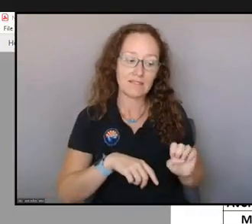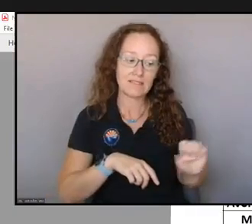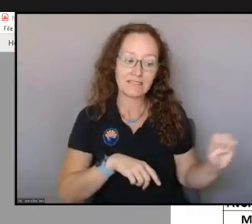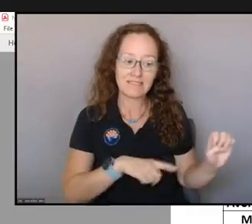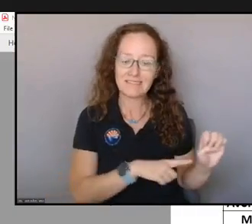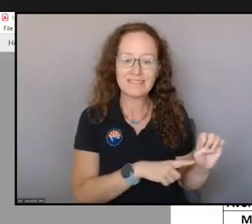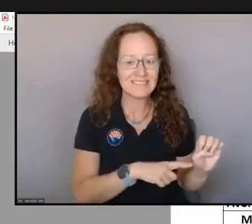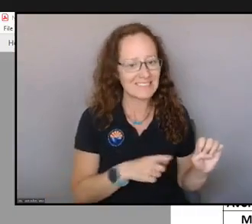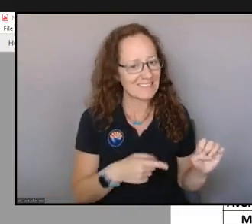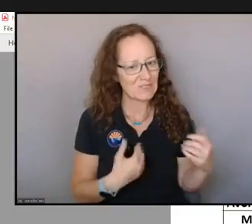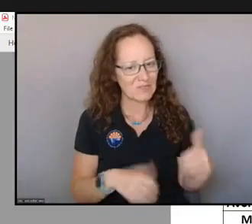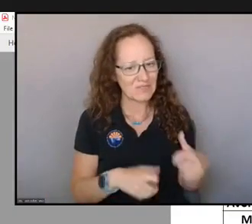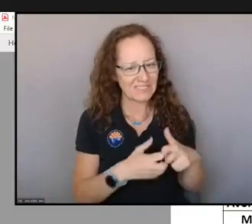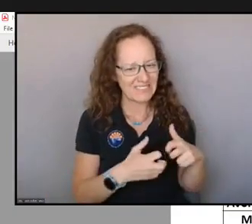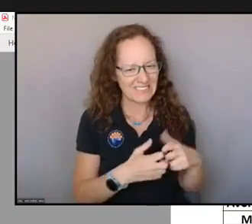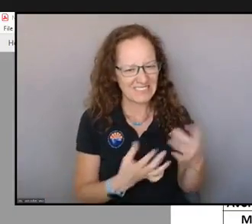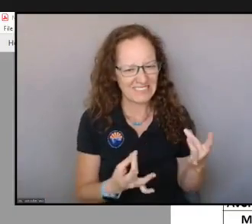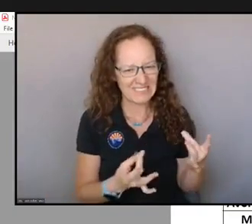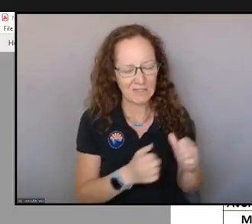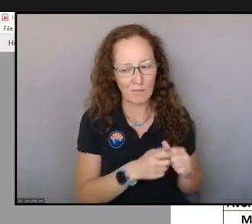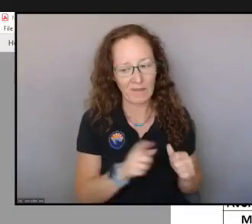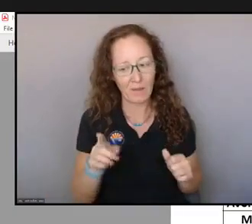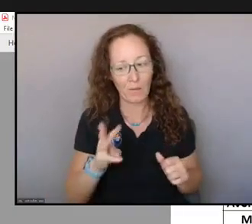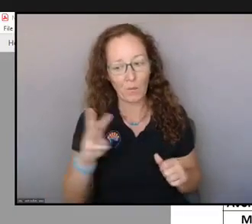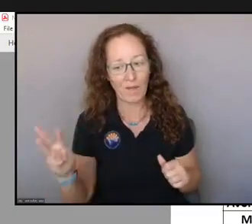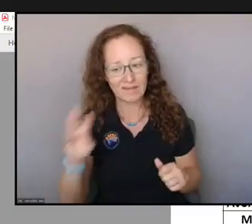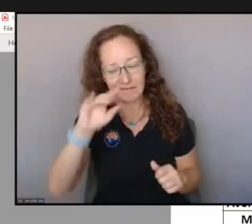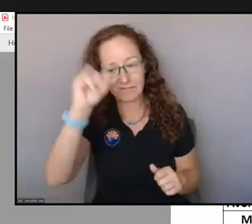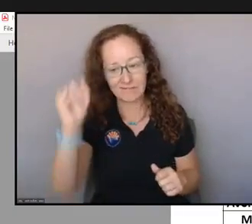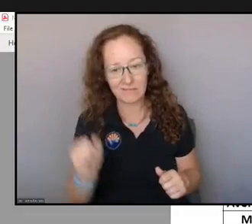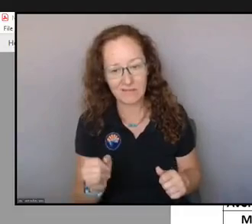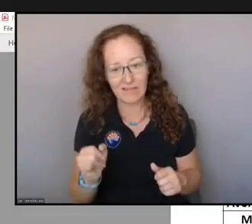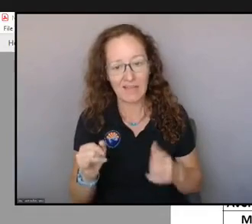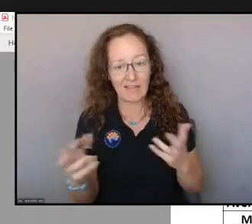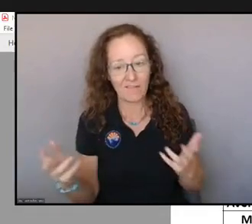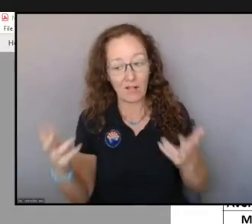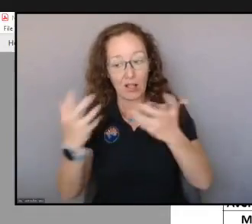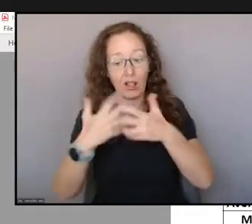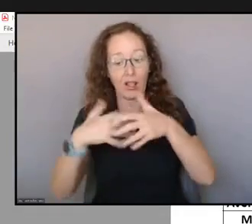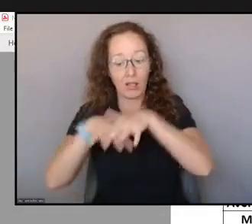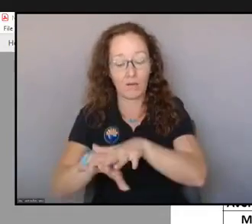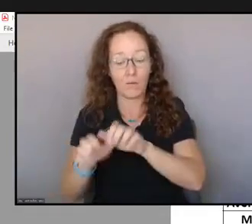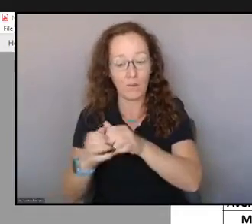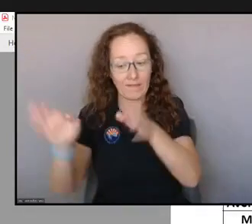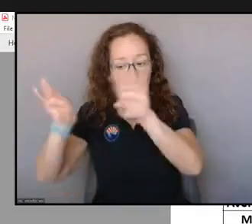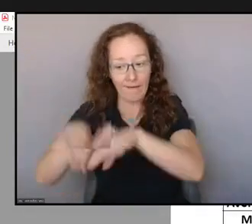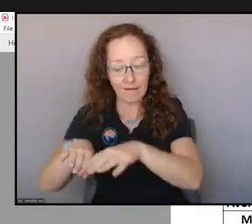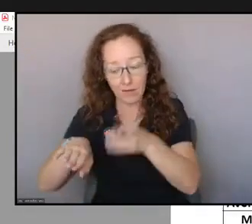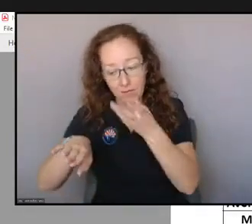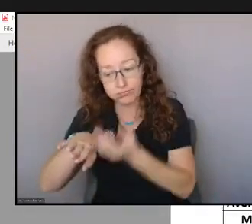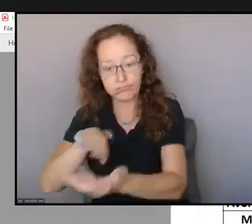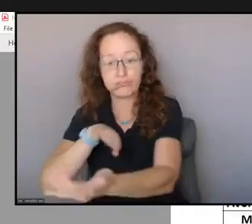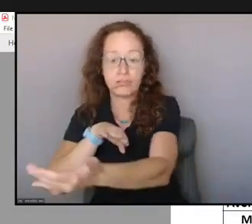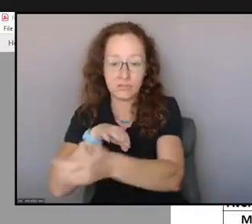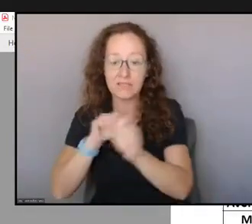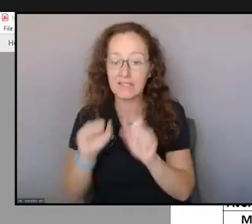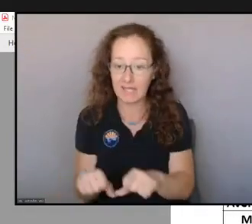THAT LINES UP WITH THE CANYONS AND OPEN LINE WE MAY SEE GROWTH TO THE WEST IF WE GET ANY KIND OF SOUTHEAST OR